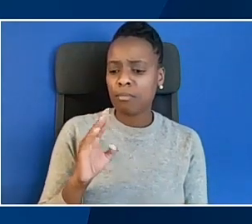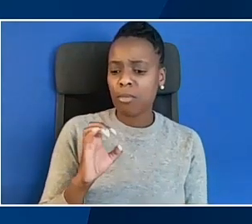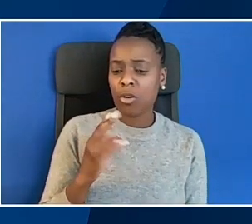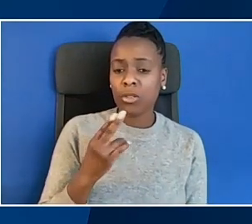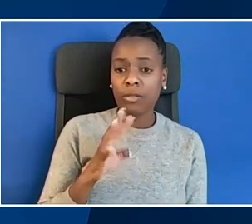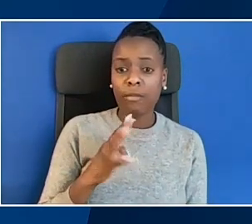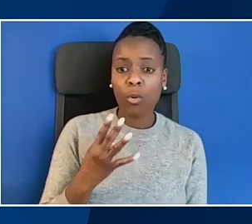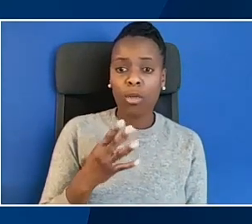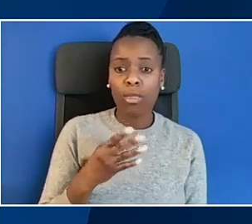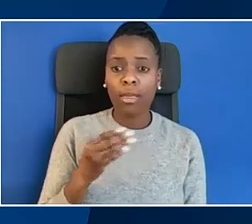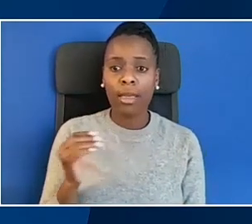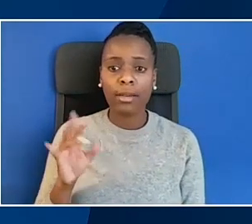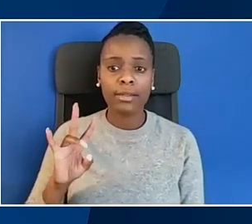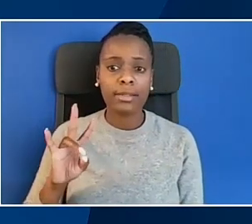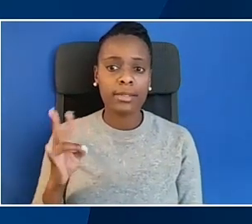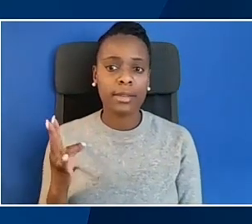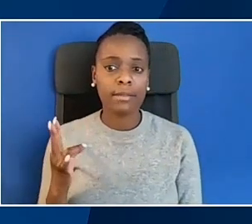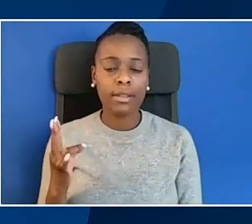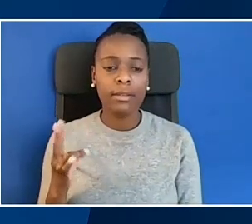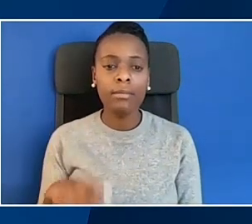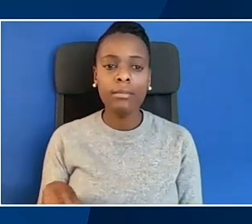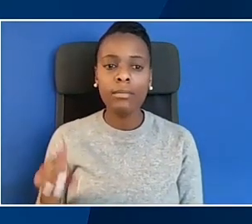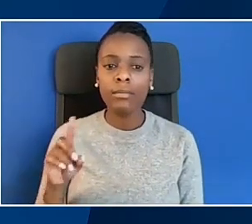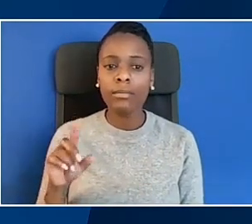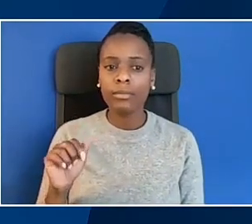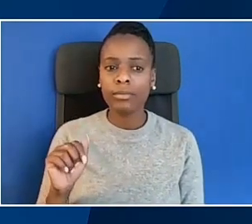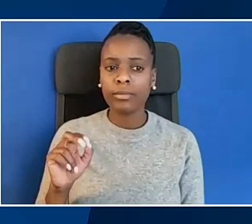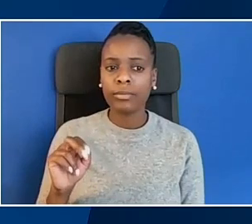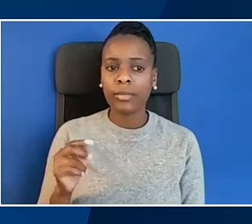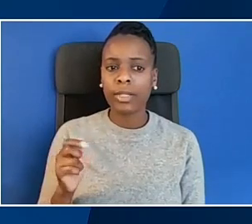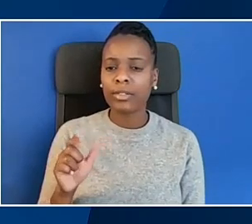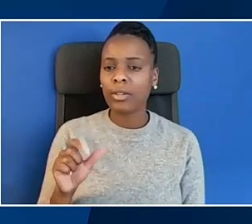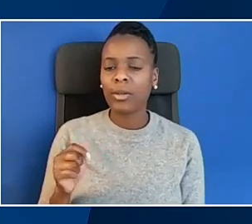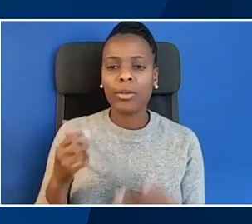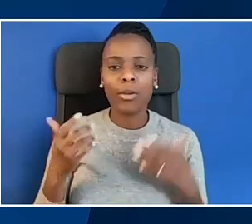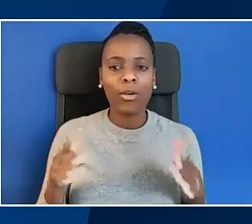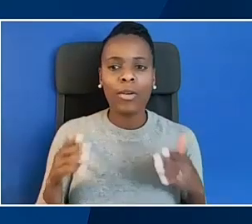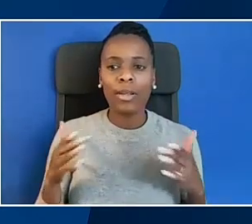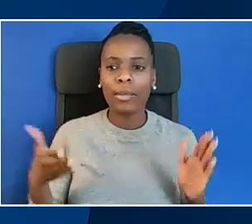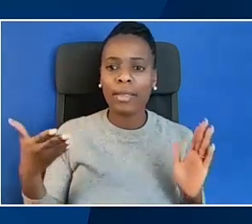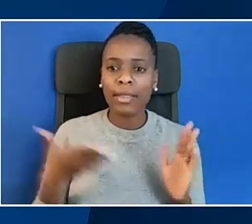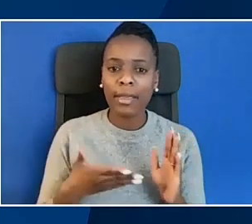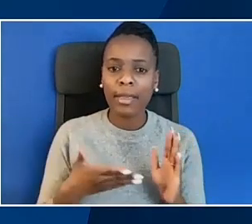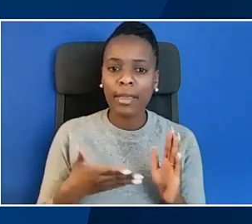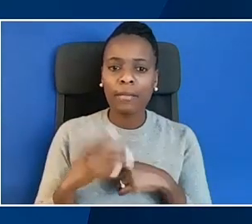So, D'Angelo, you're already going to be there, you know, so you'll be available. Michael, hopefully you can be flexible